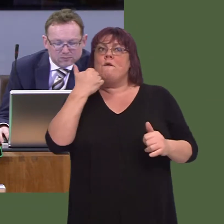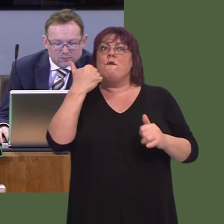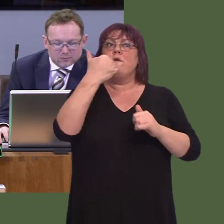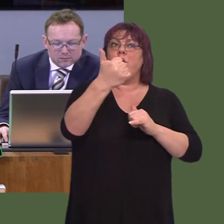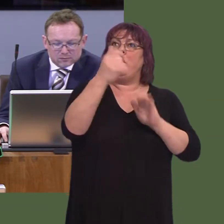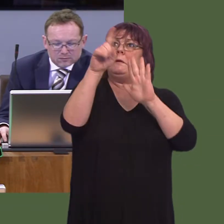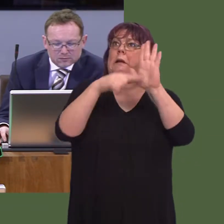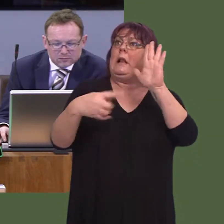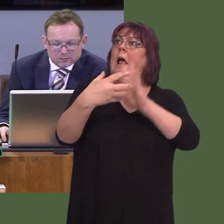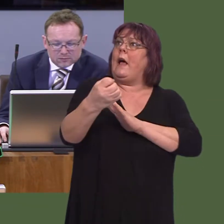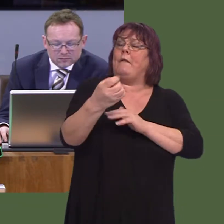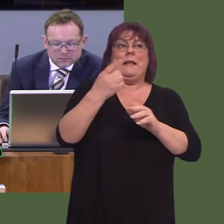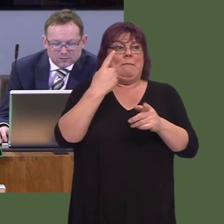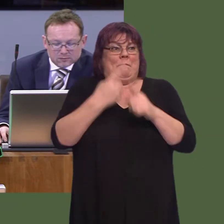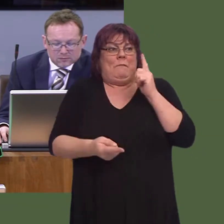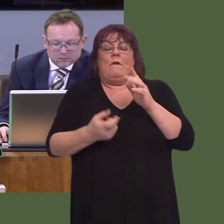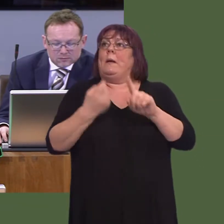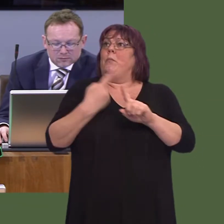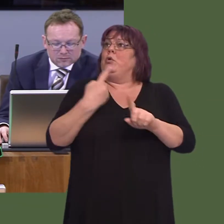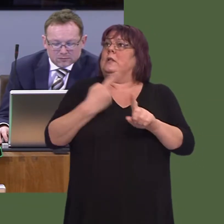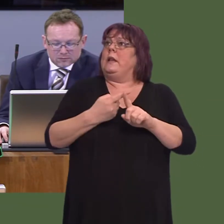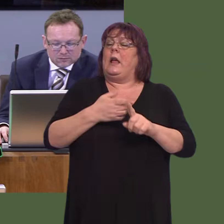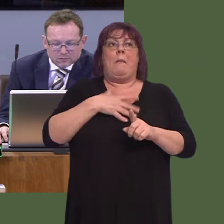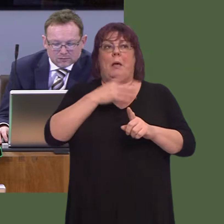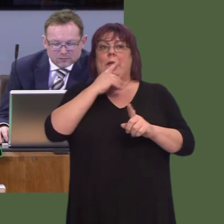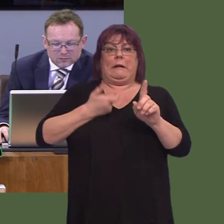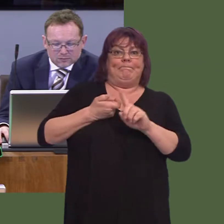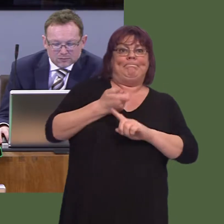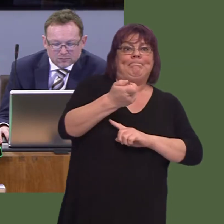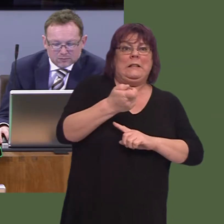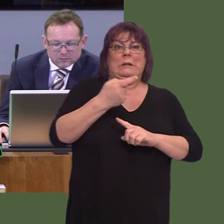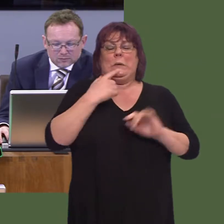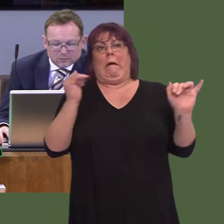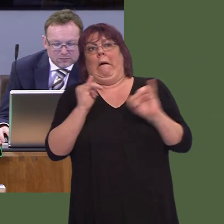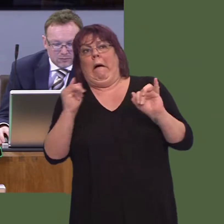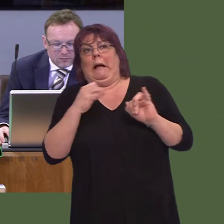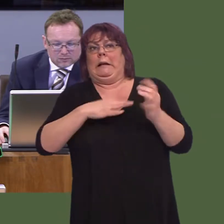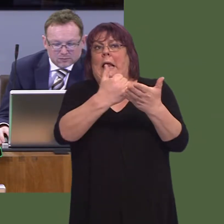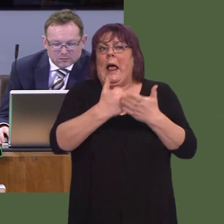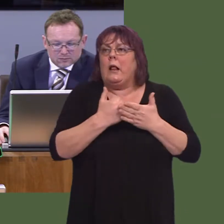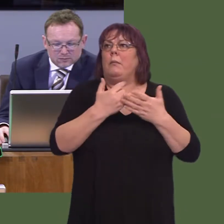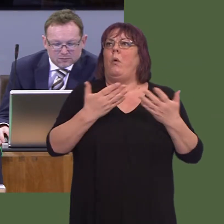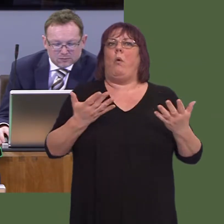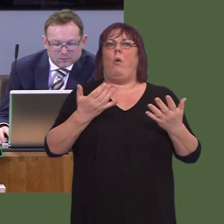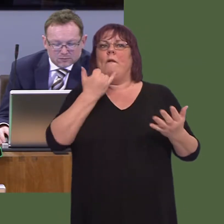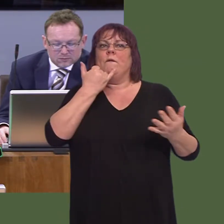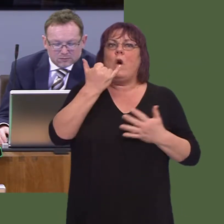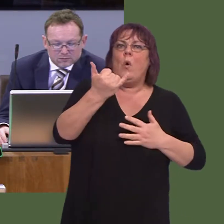Of course, it would not only help to co-ordinate emergency services but let people know that they're in dire straits or that they need help.